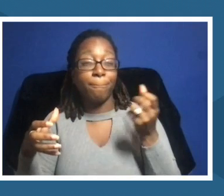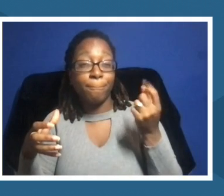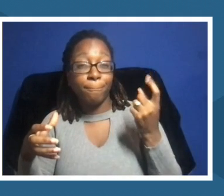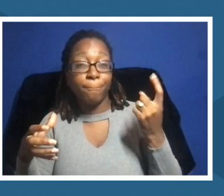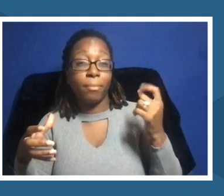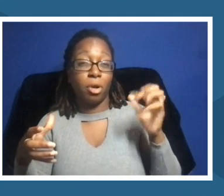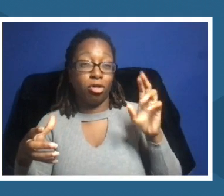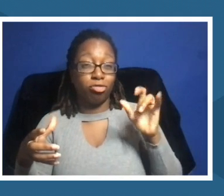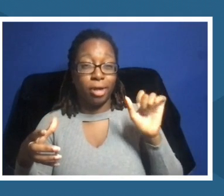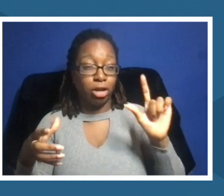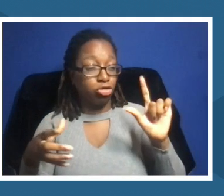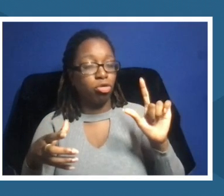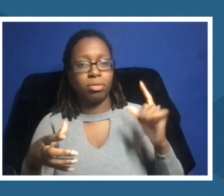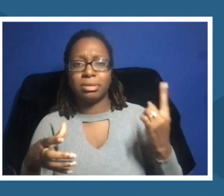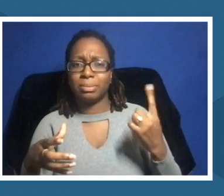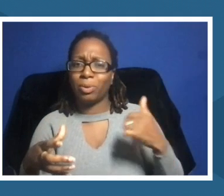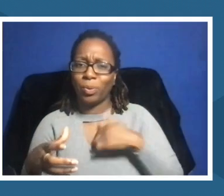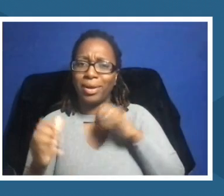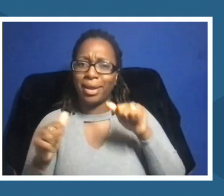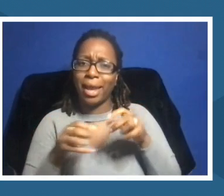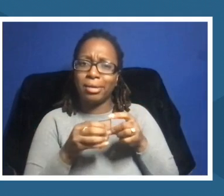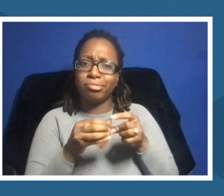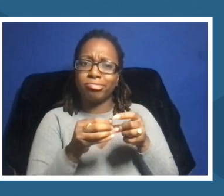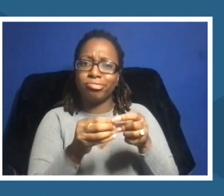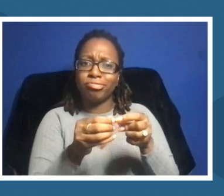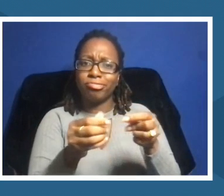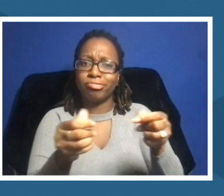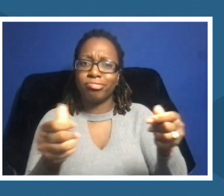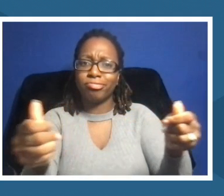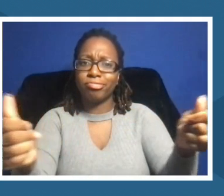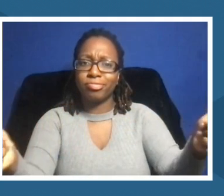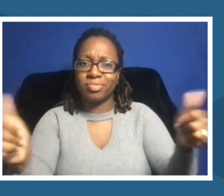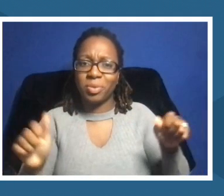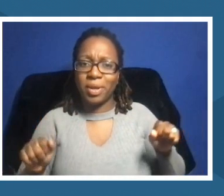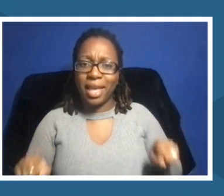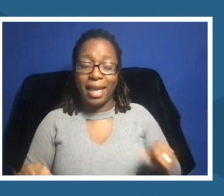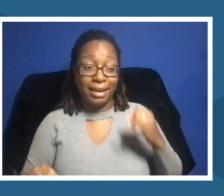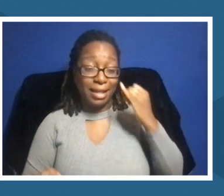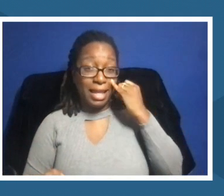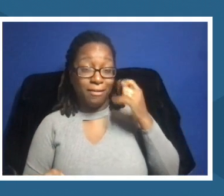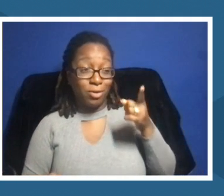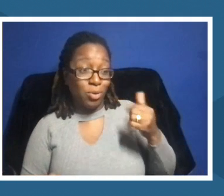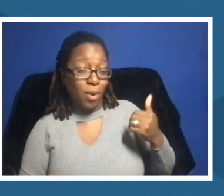long as if you uh have gumption right if